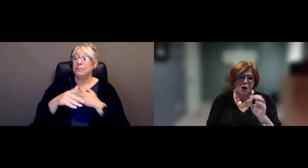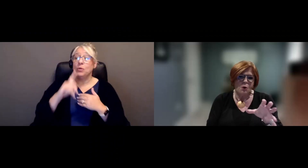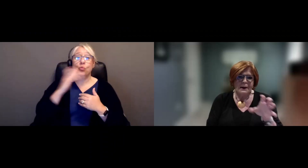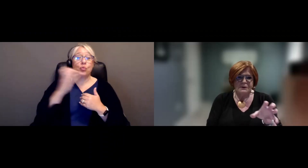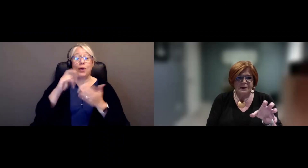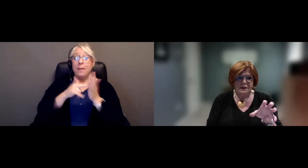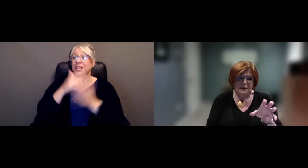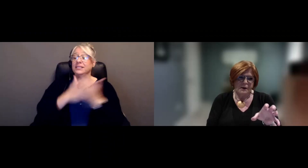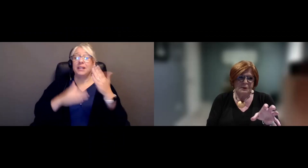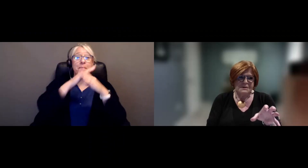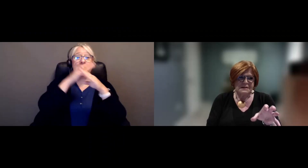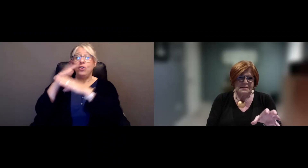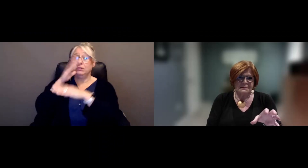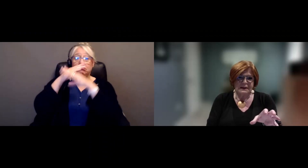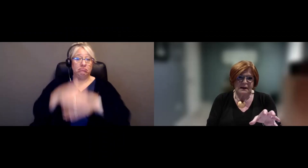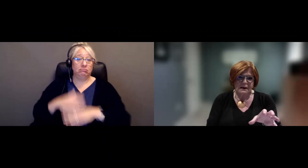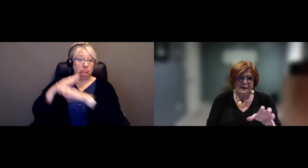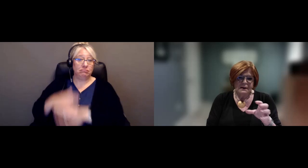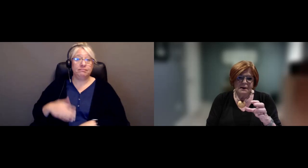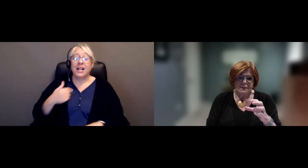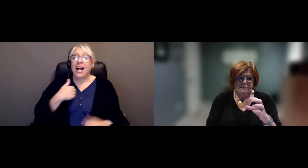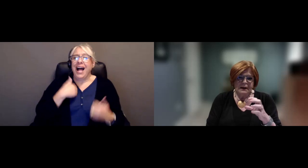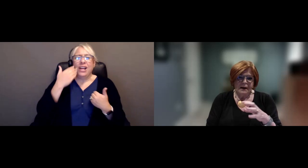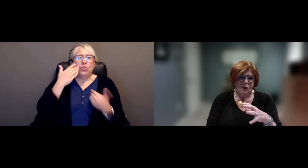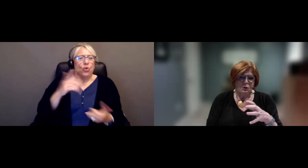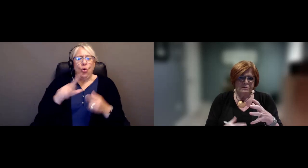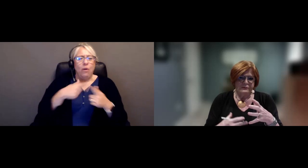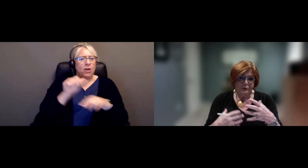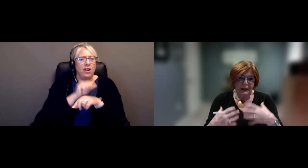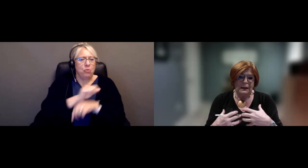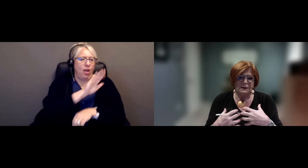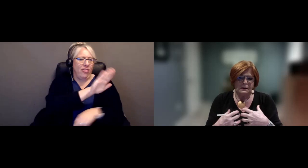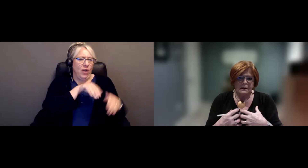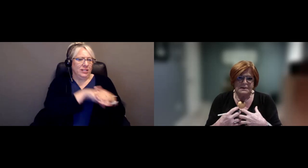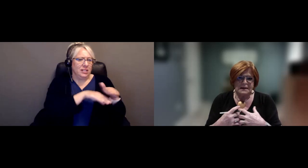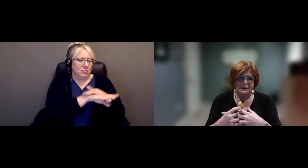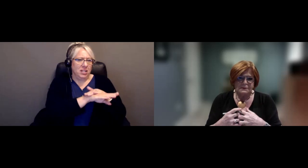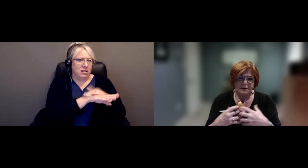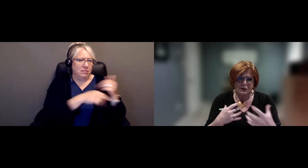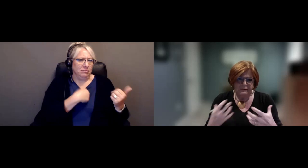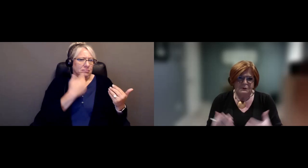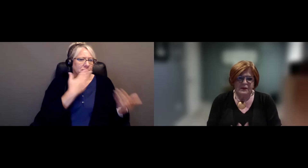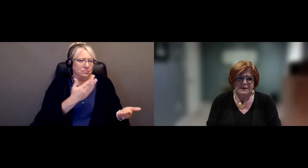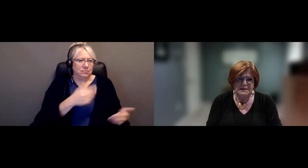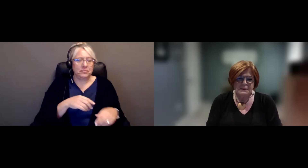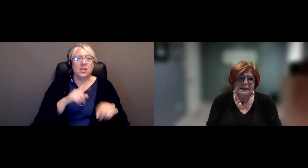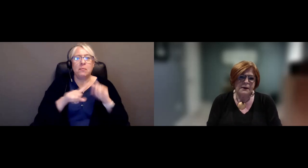know about Alberta's accessibility. But I know for me, as someone living with a disability,